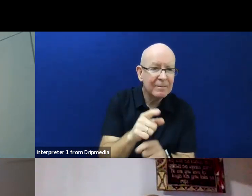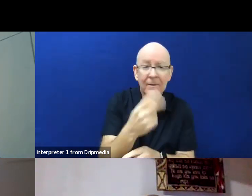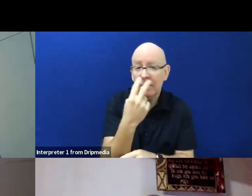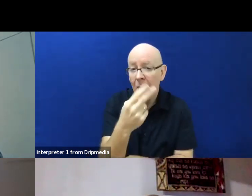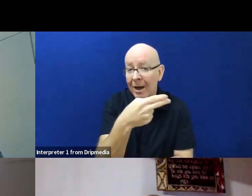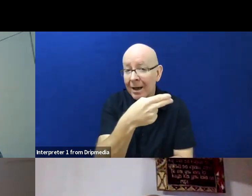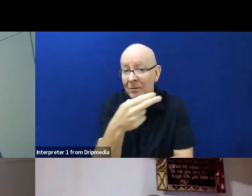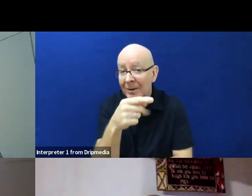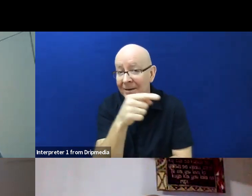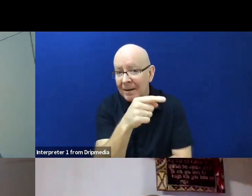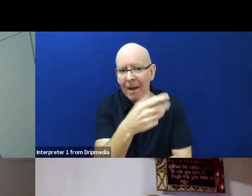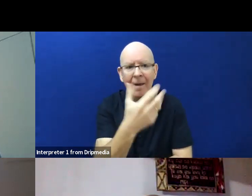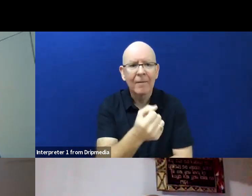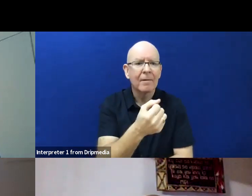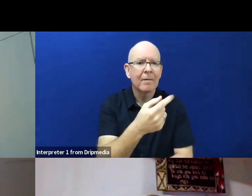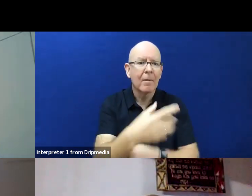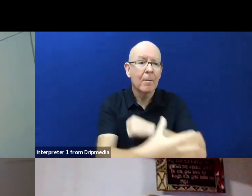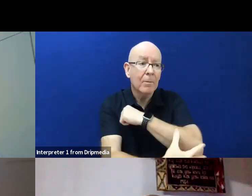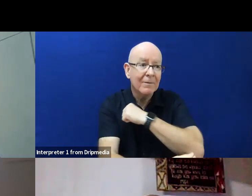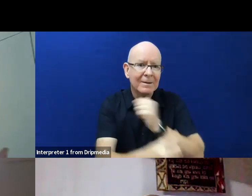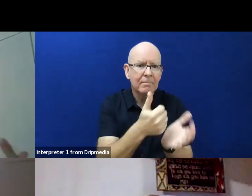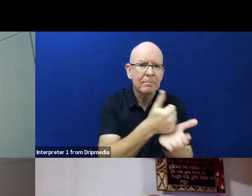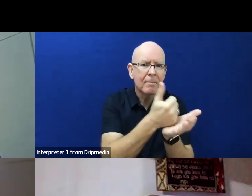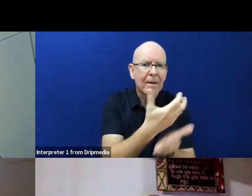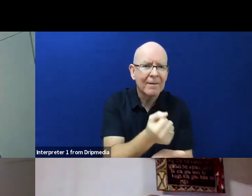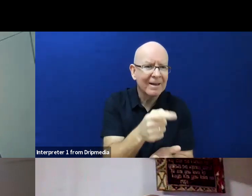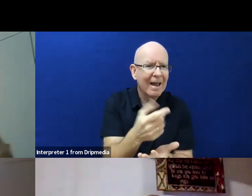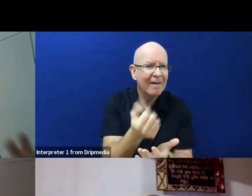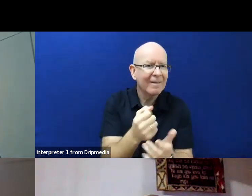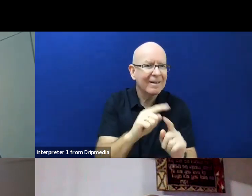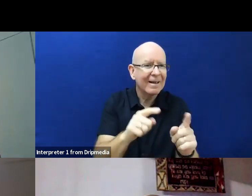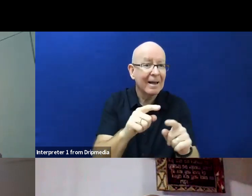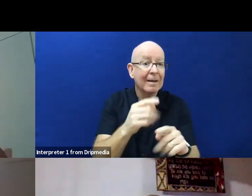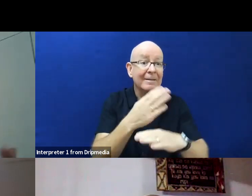Bimbika and the Team of Prospera have done, you need evidence you need to understand who might